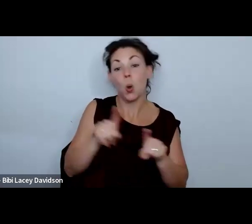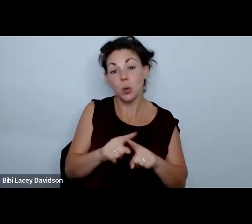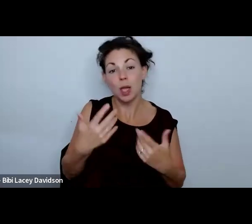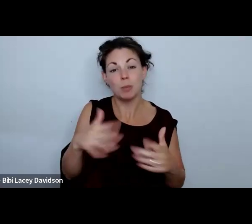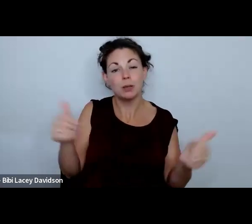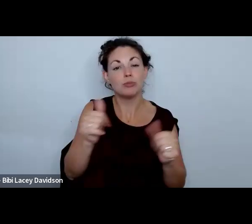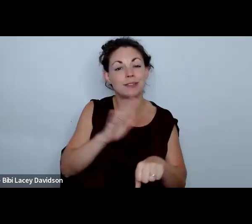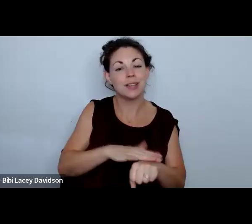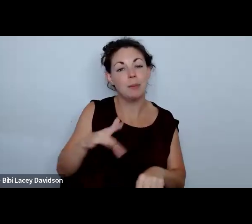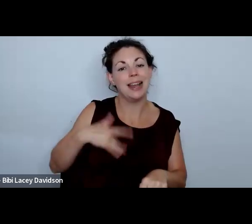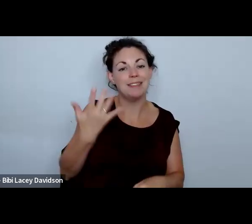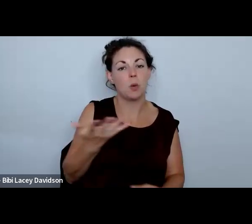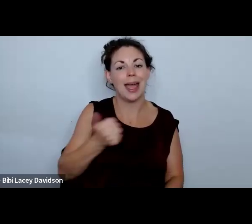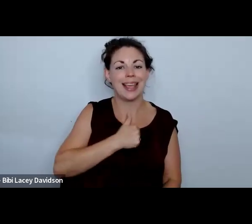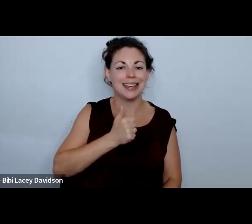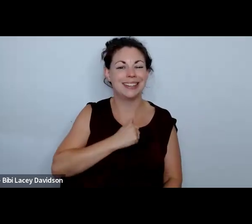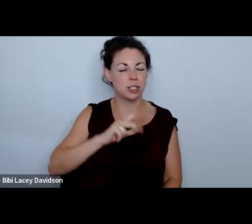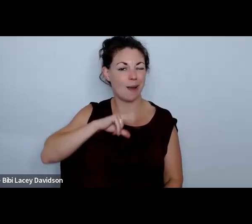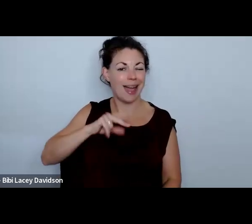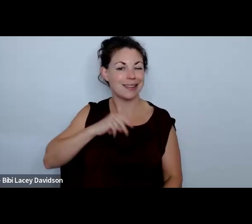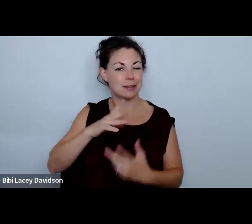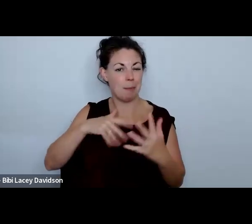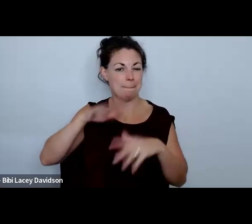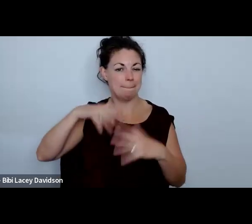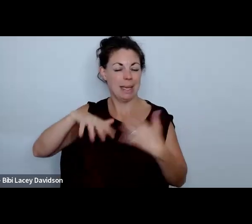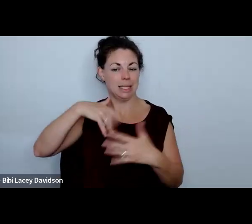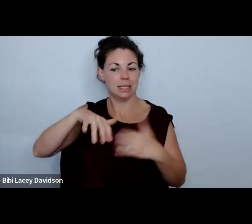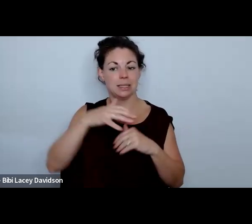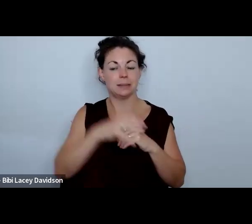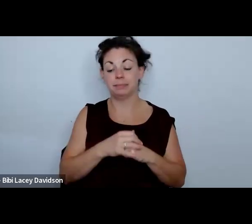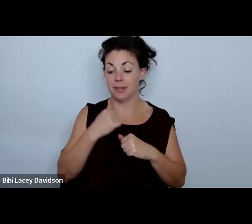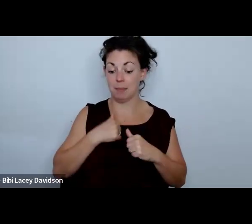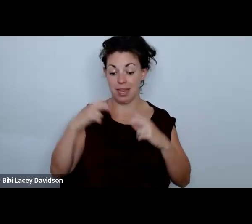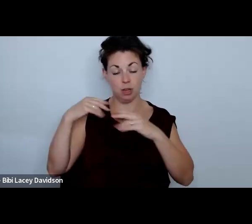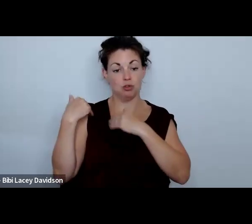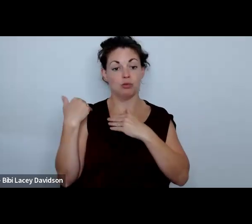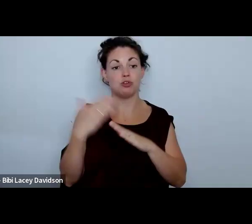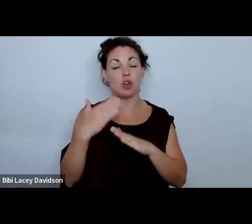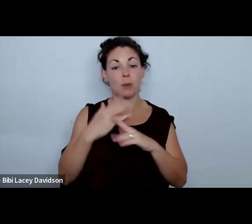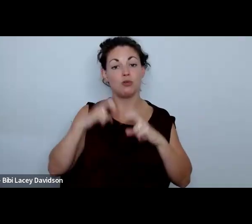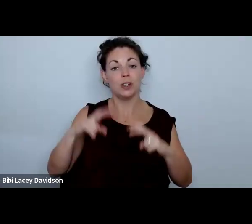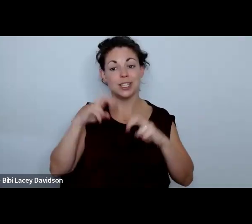And I also have a long route that I had into policy.